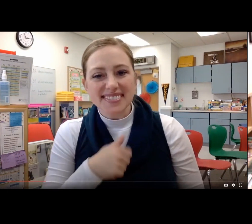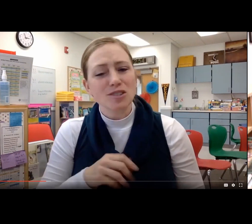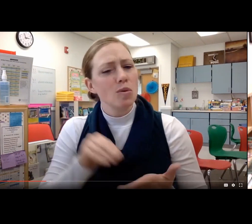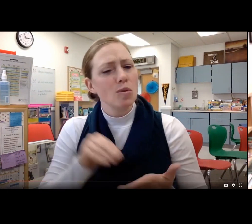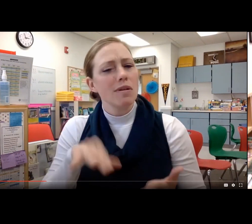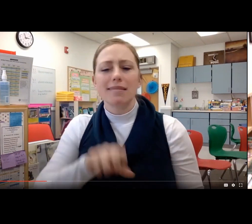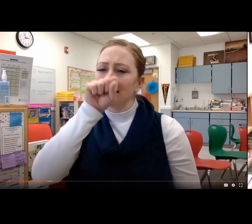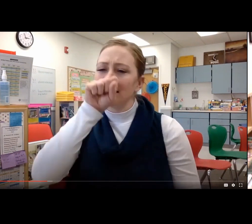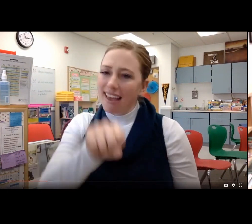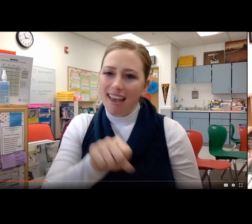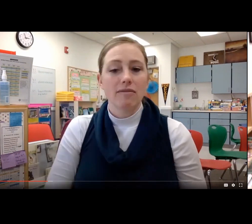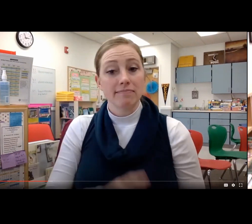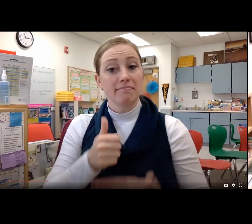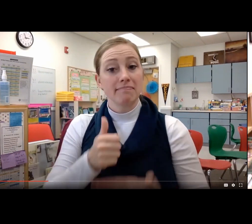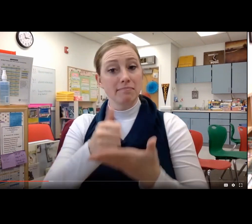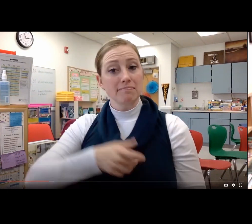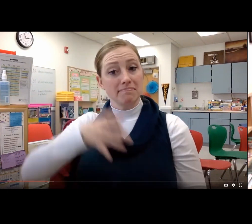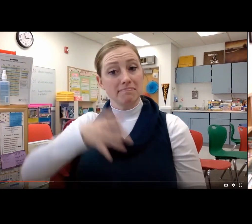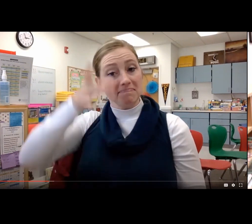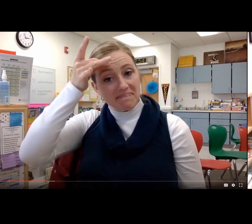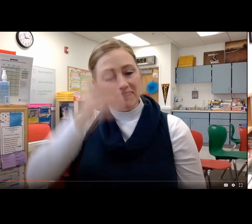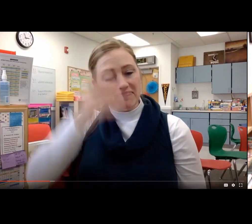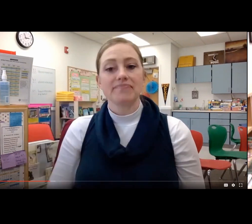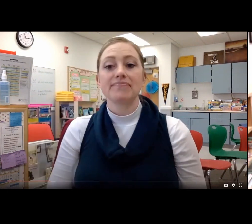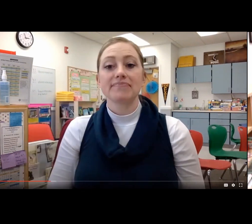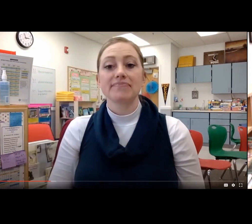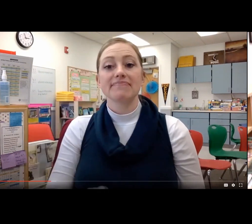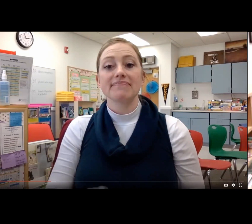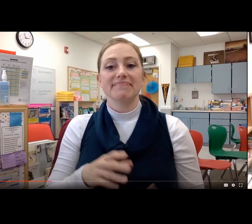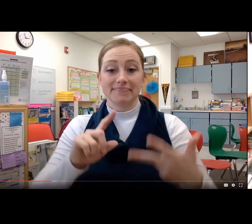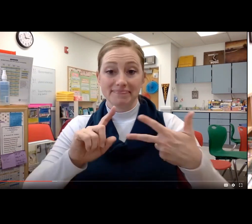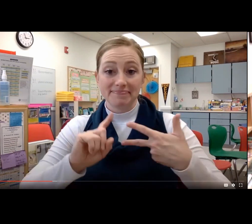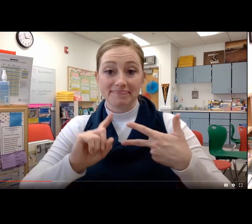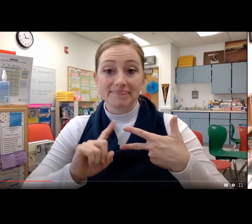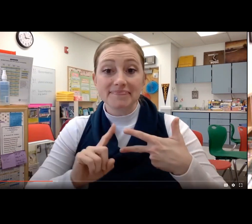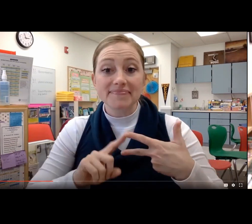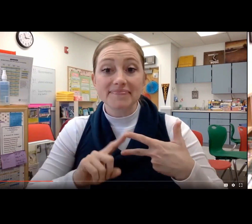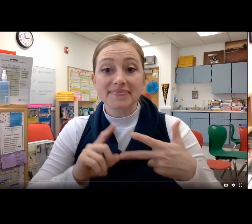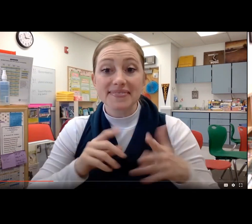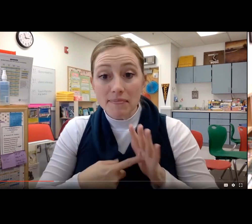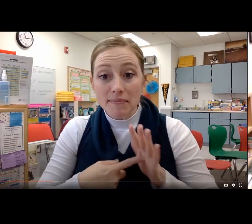So, something just so simple, little games that kids love. Thirdly,